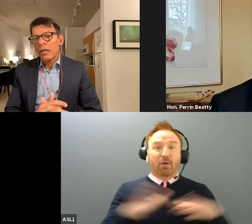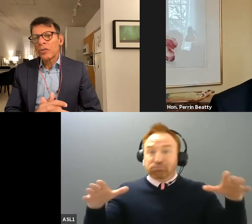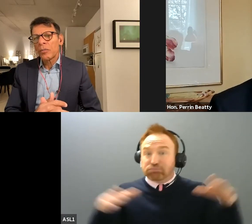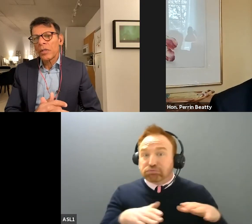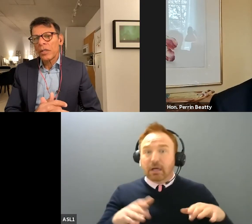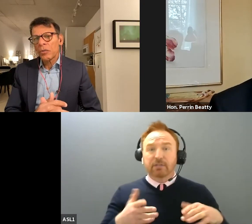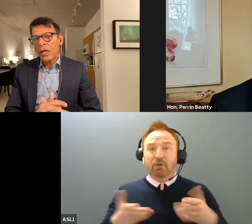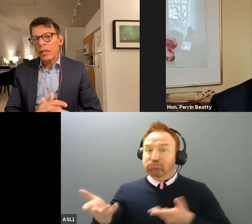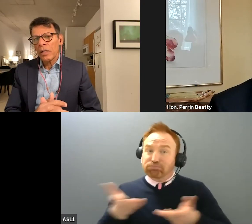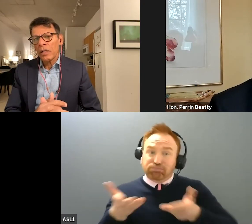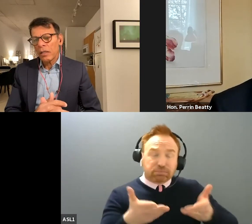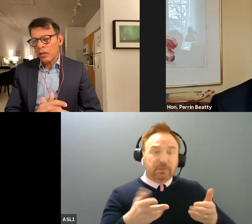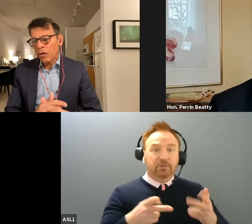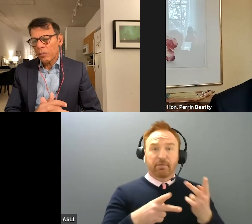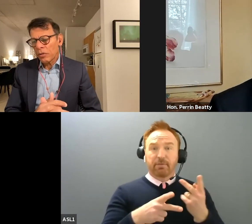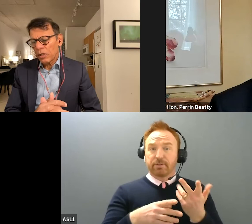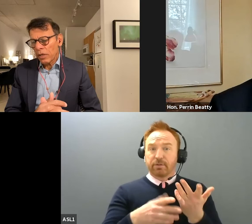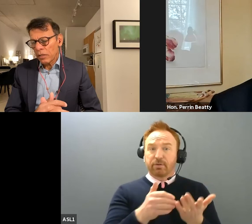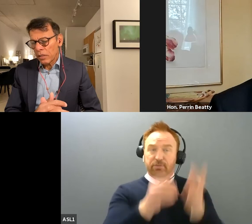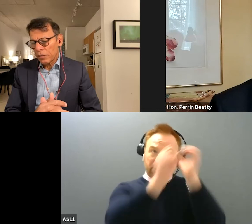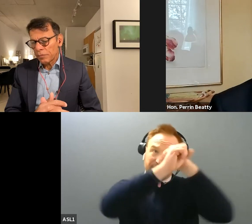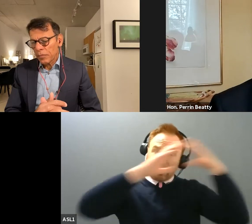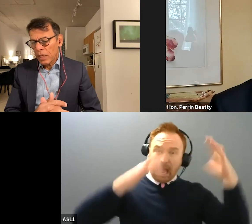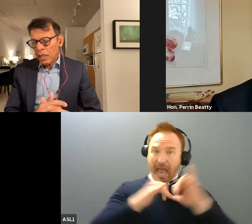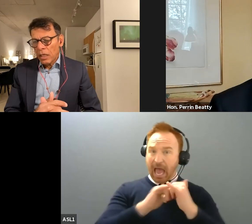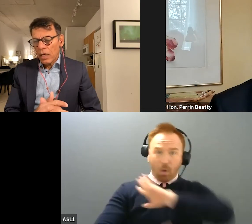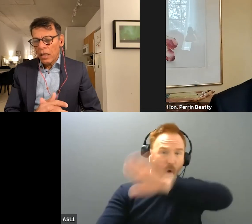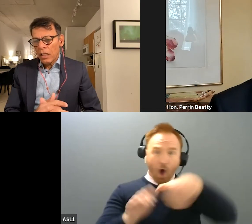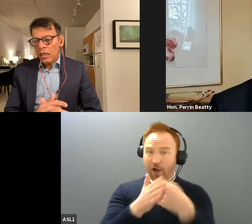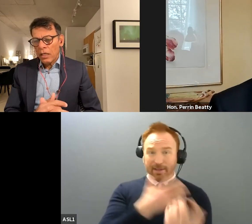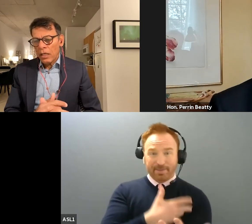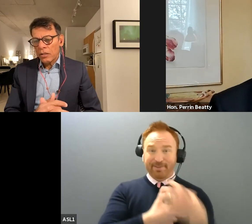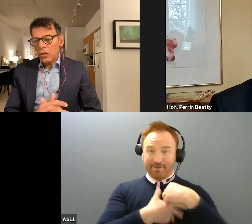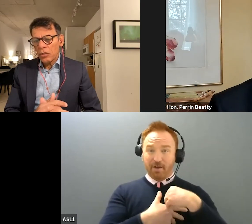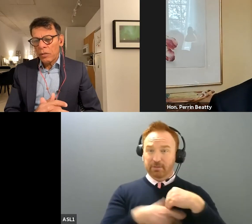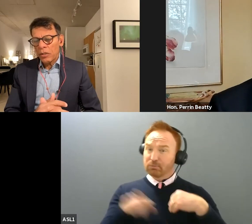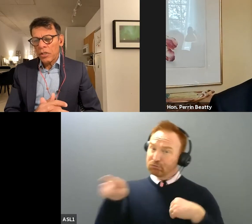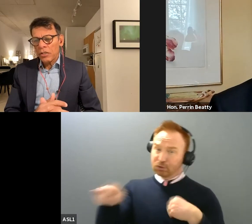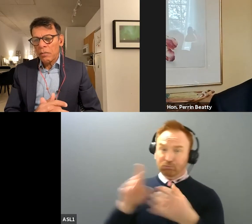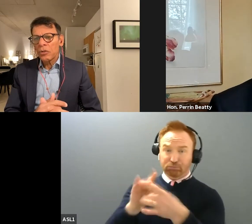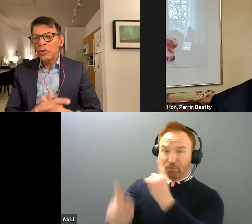contribute in this way. I think you're absolutely right. As you know, as we were just about to